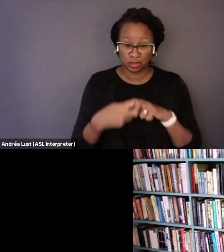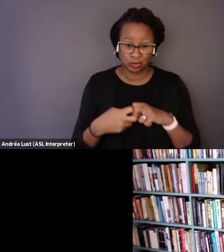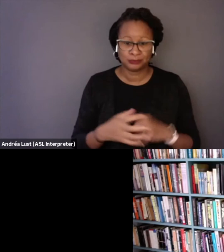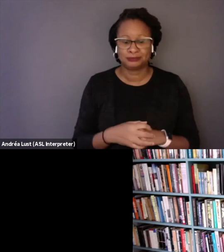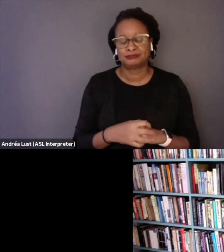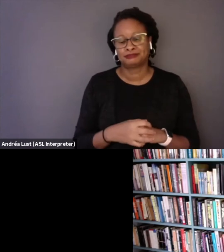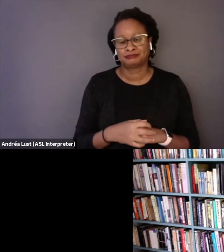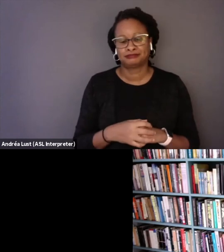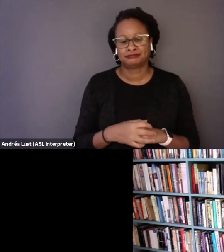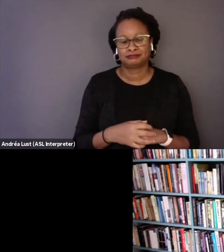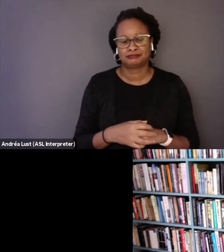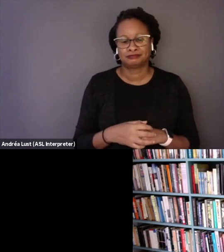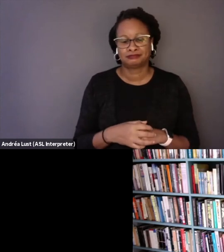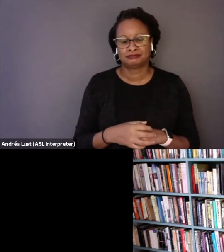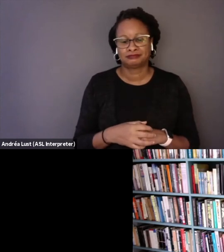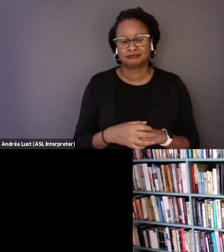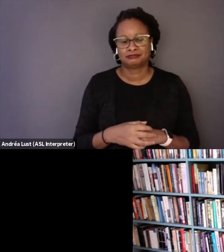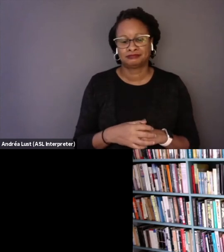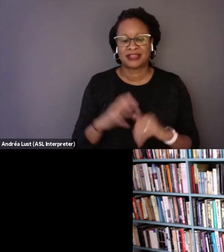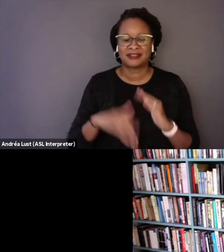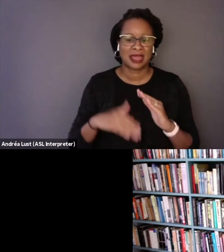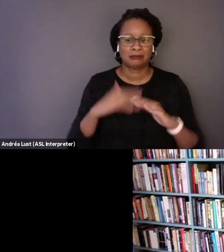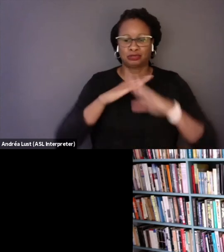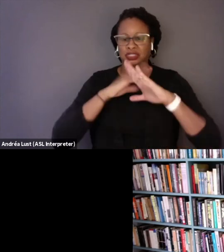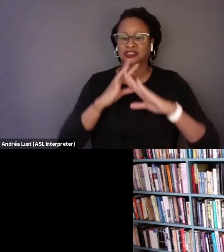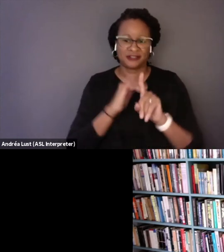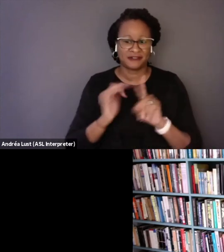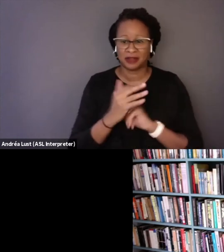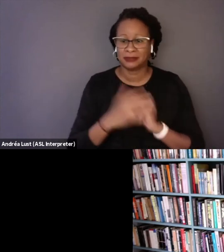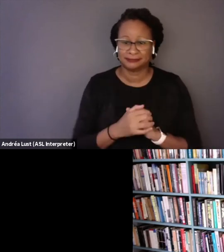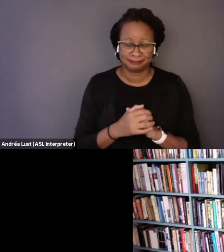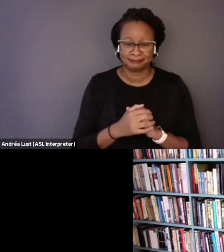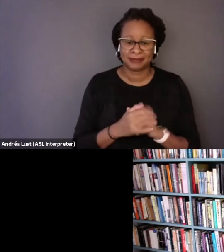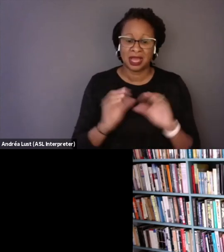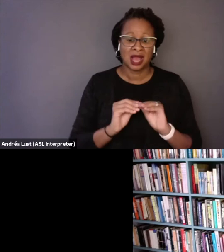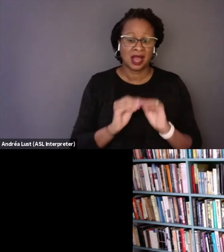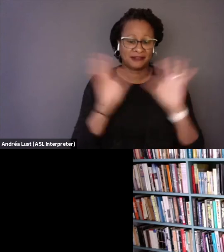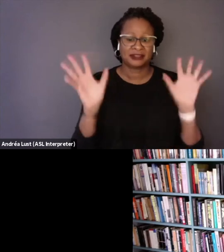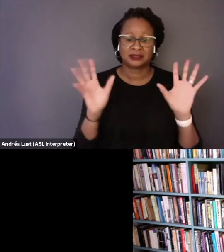than protection of the environment. Obviously we have a lot of issues today.